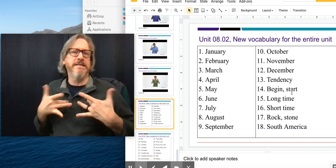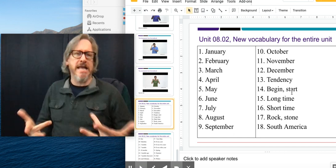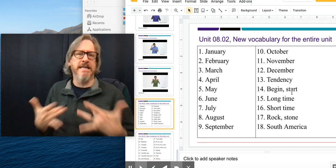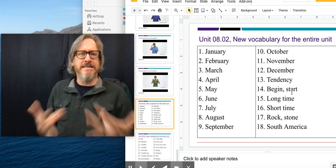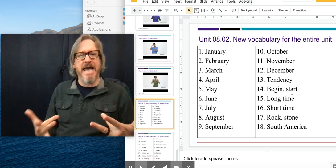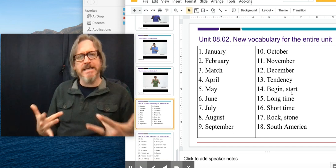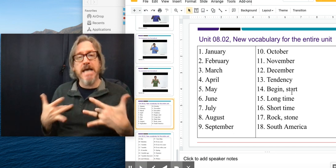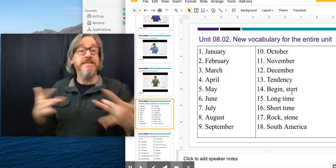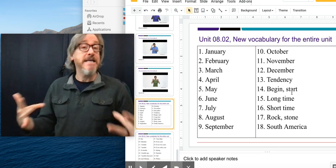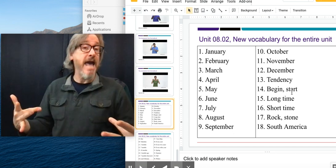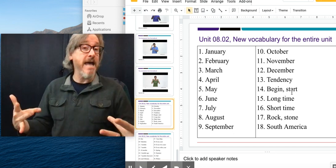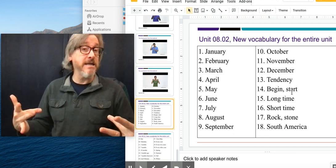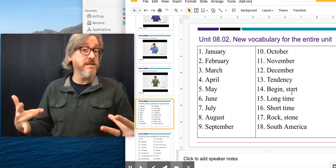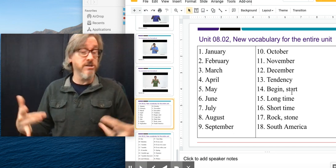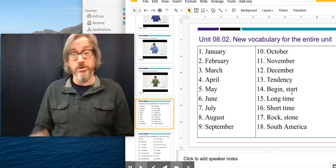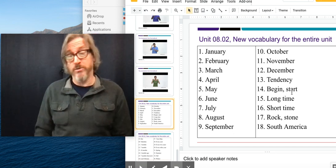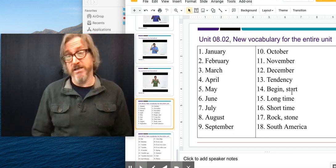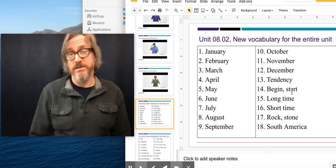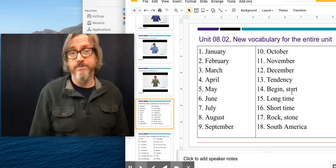ten tends to do this